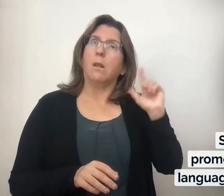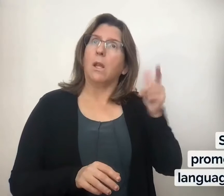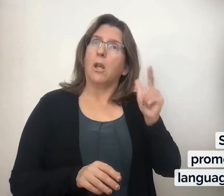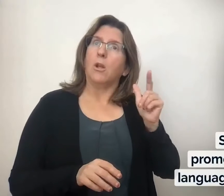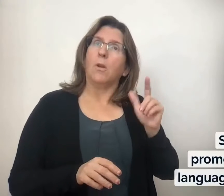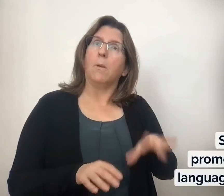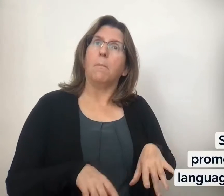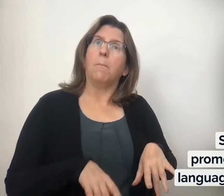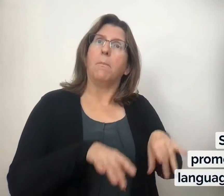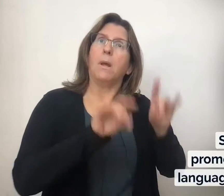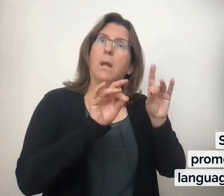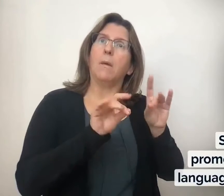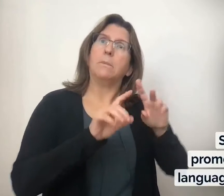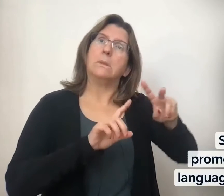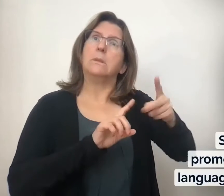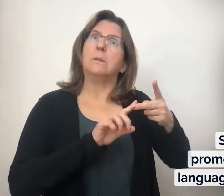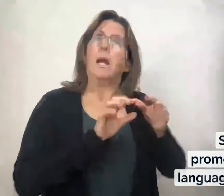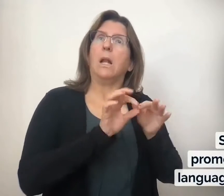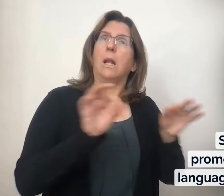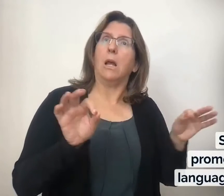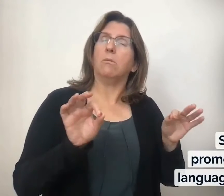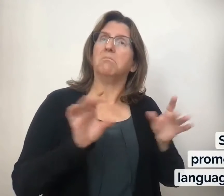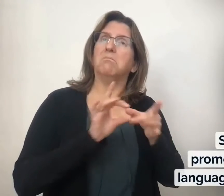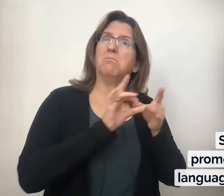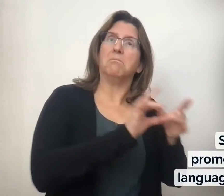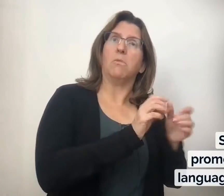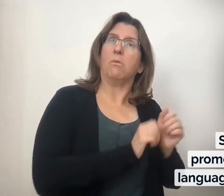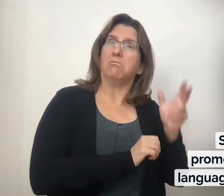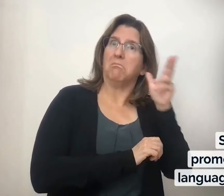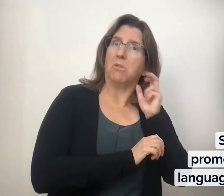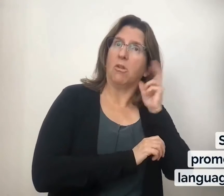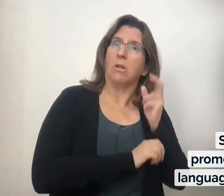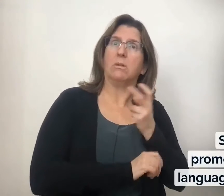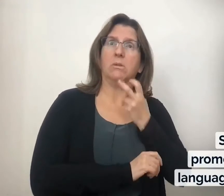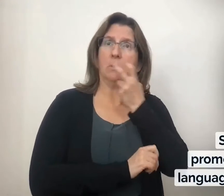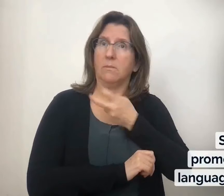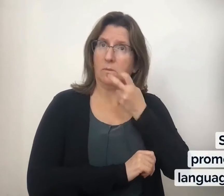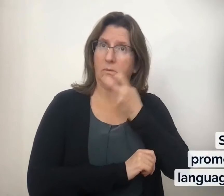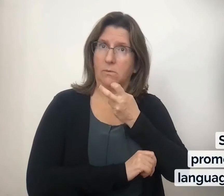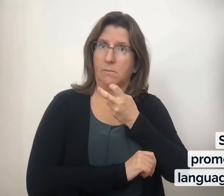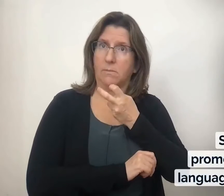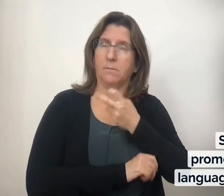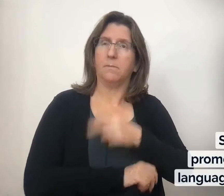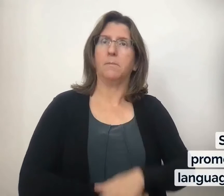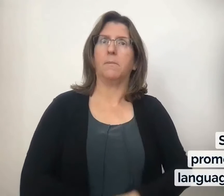This will support the acquisition of the second, spoken language later, including listening and speaking skills.